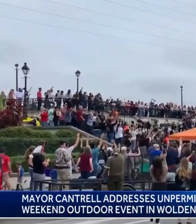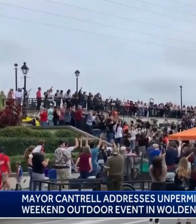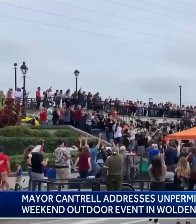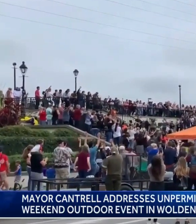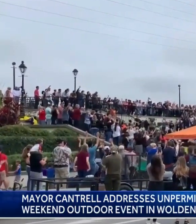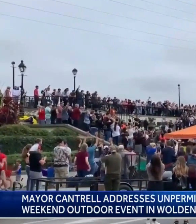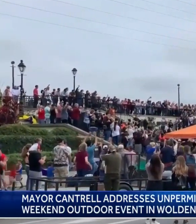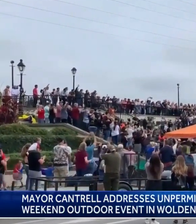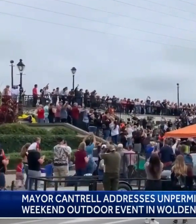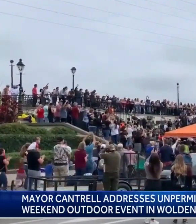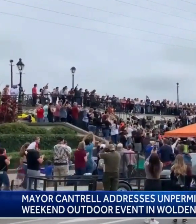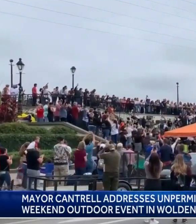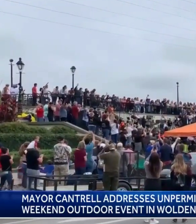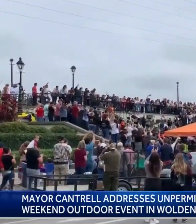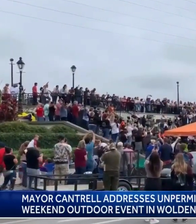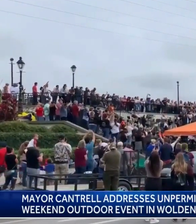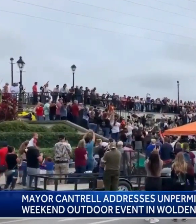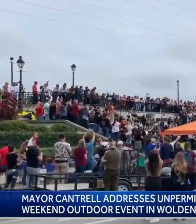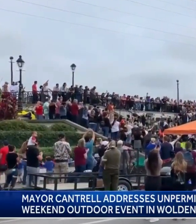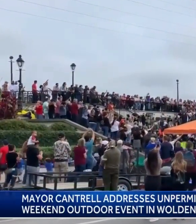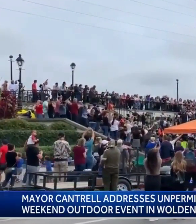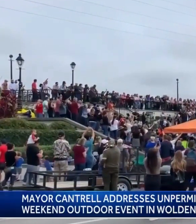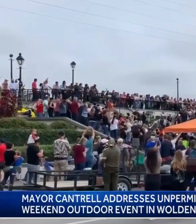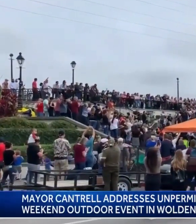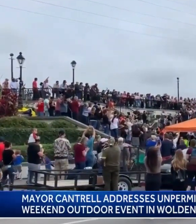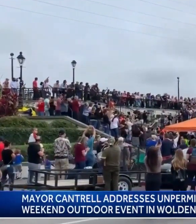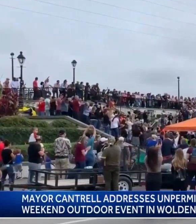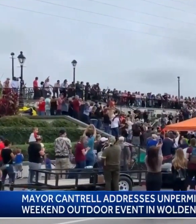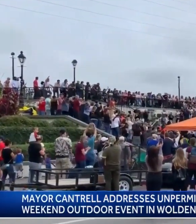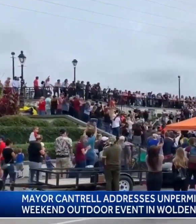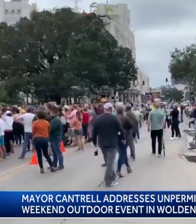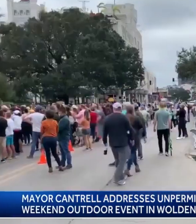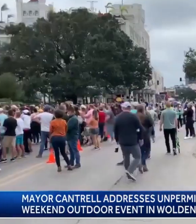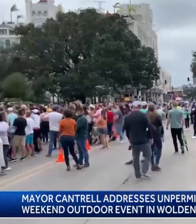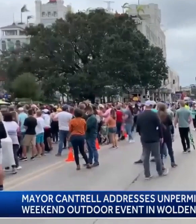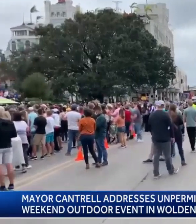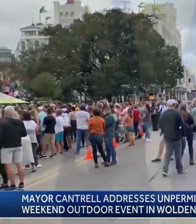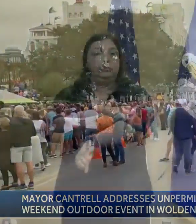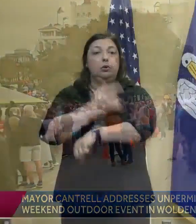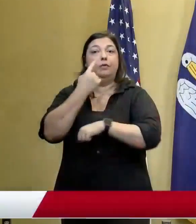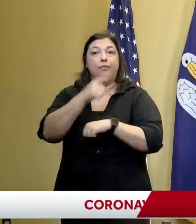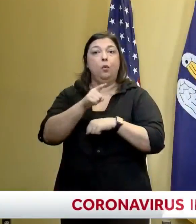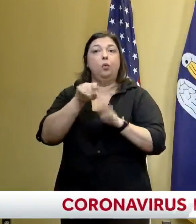THE EVENT WENT ON ANYWAY AND VIDEO POSTED TO SOCIAL MEDIA SHOWS.